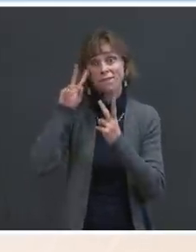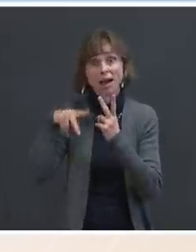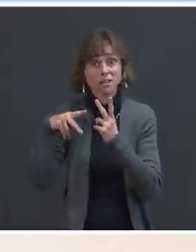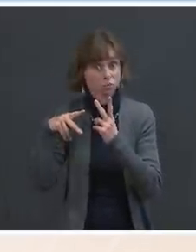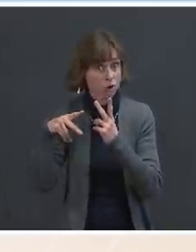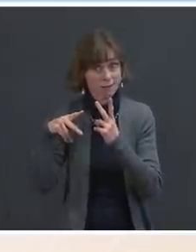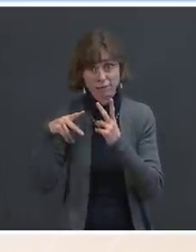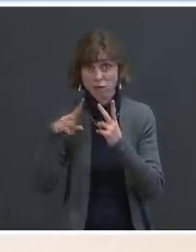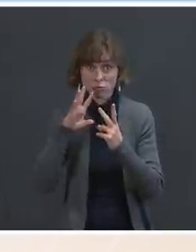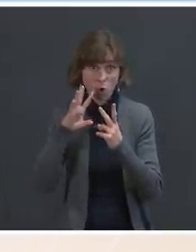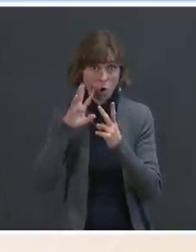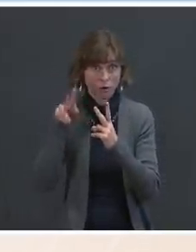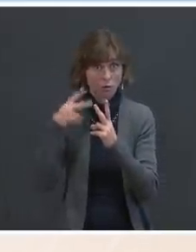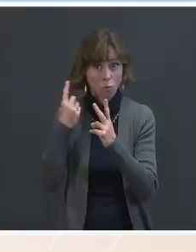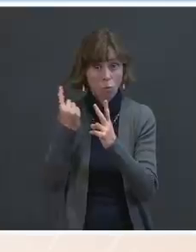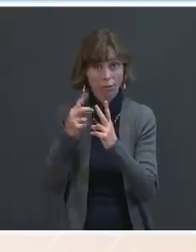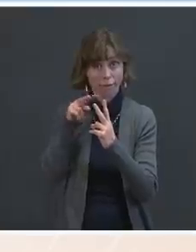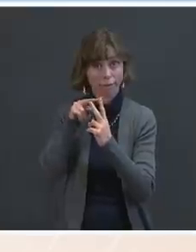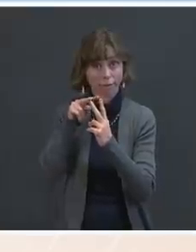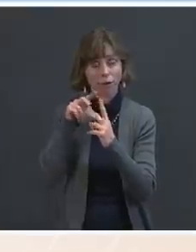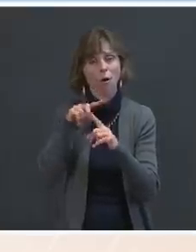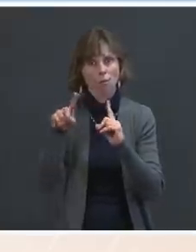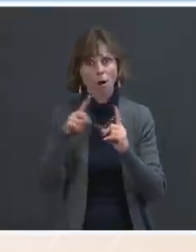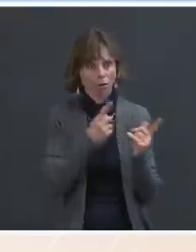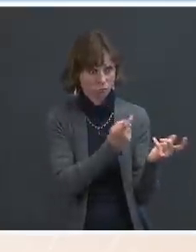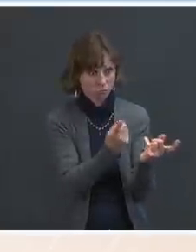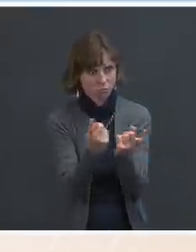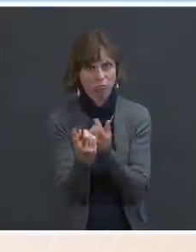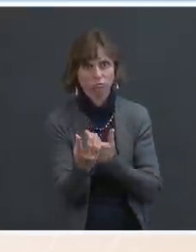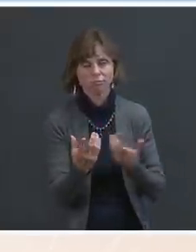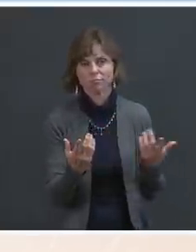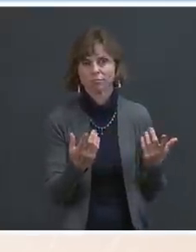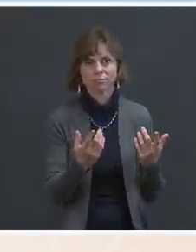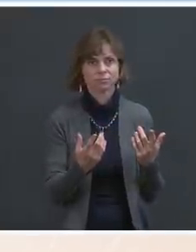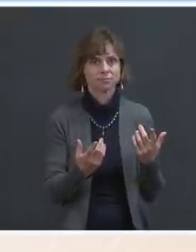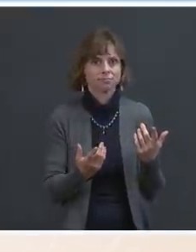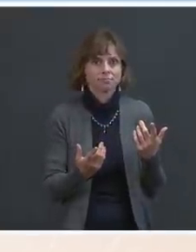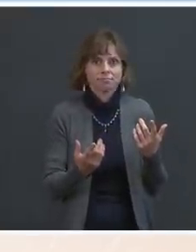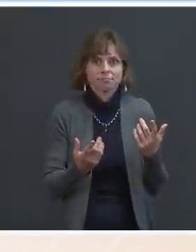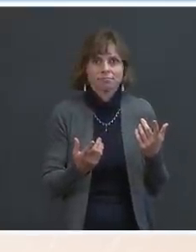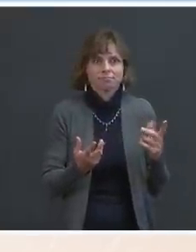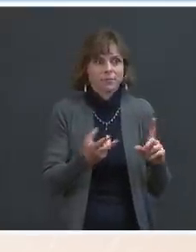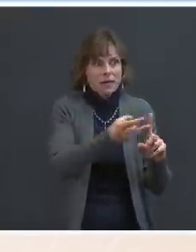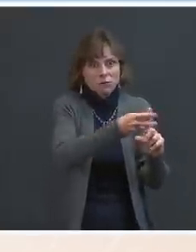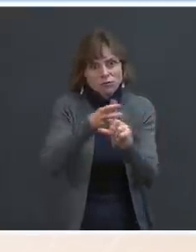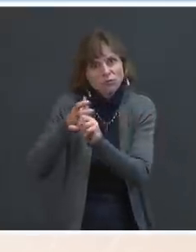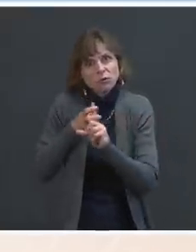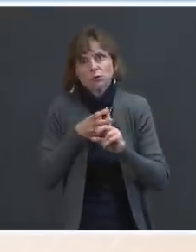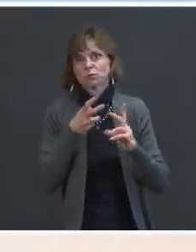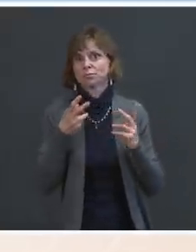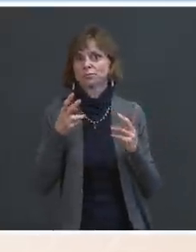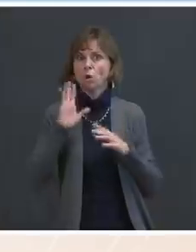but that really engages our partners and allies, whether it's governors or mayors, local community leaders